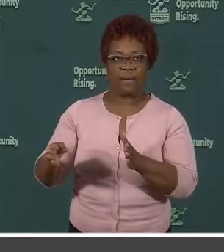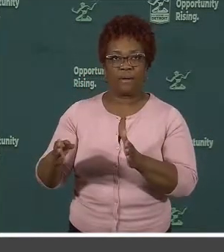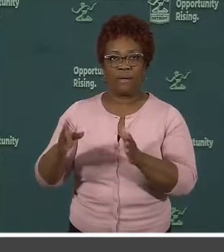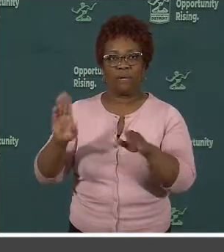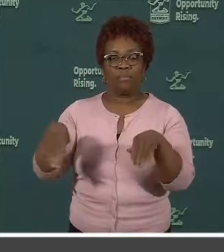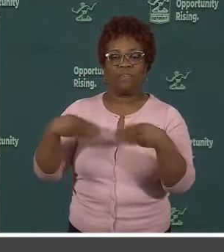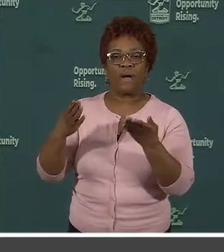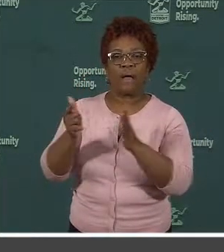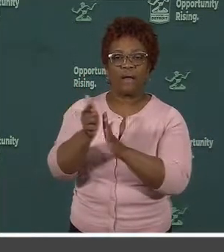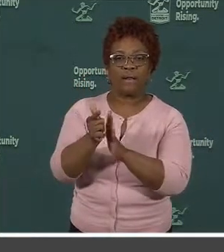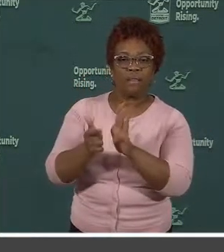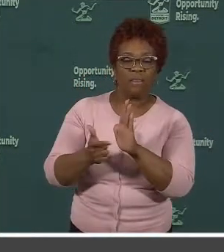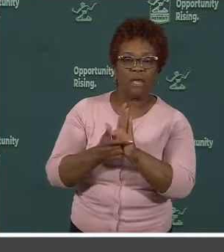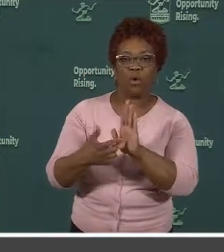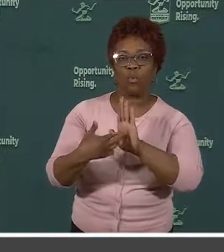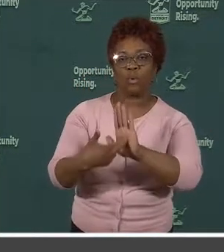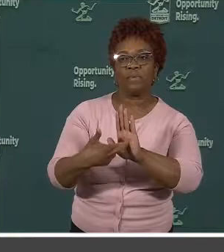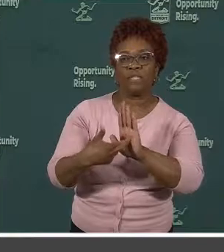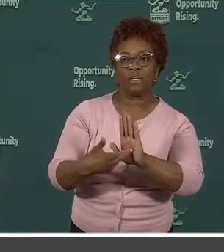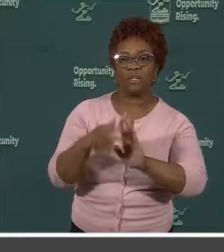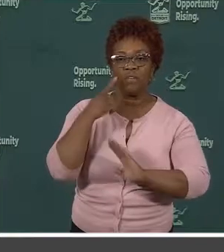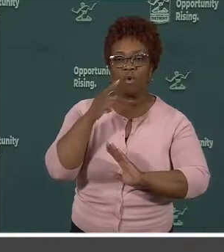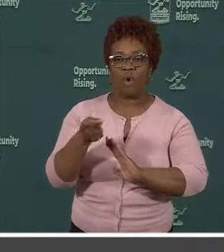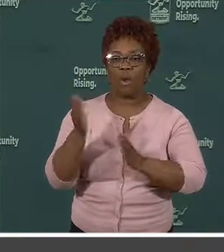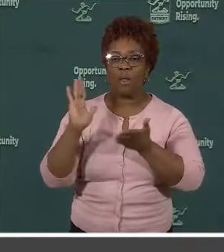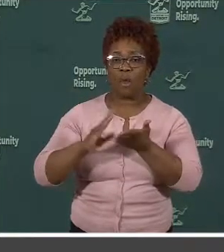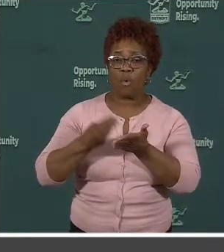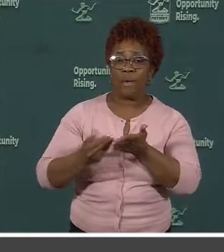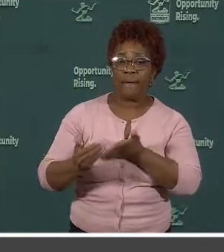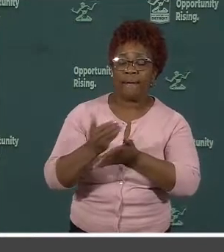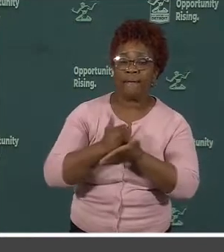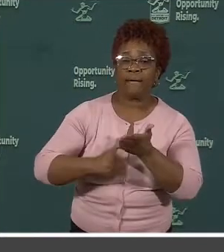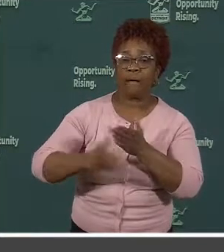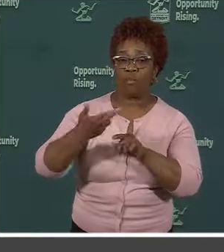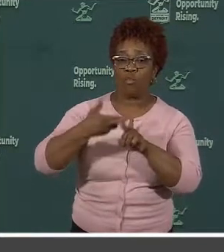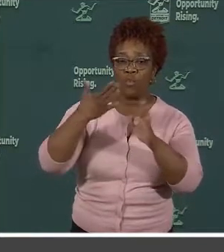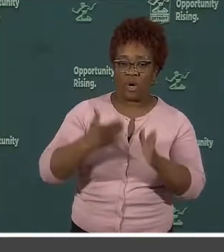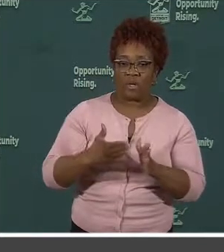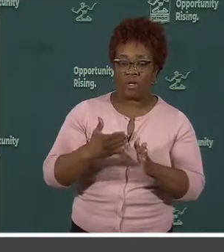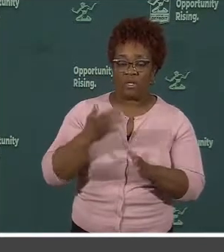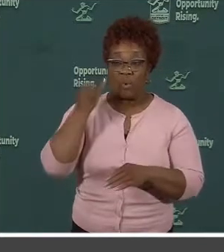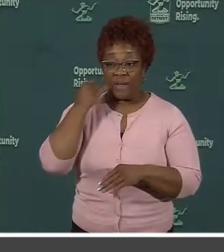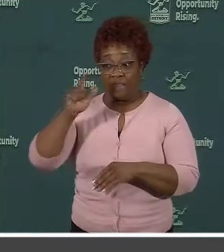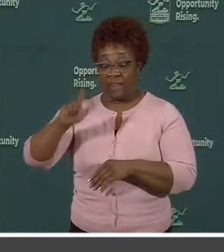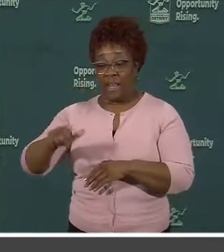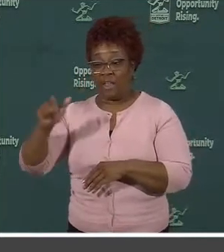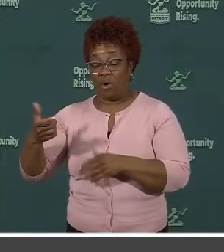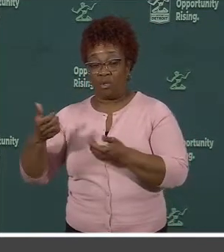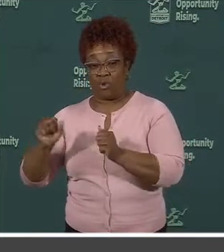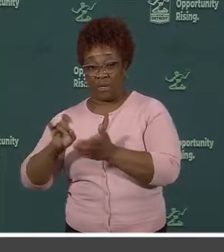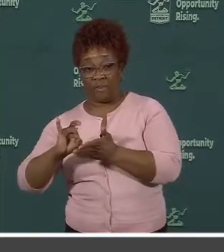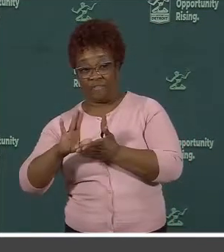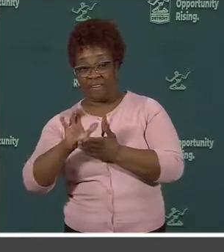REPRESENTATION TO LOW INCOME TENANTS SO IF YOUR LANDLORD IS ATTEMPTING TO EVICT YOU UNFAIRLY YOU WILL HAVE